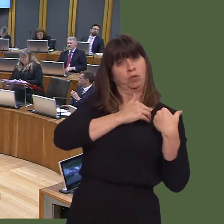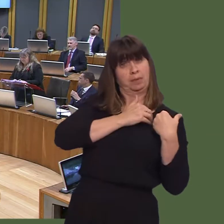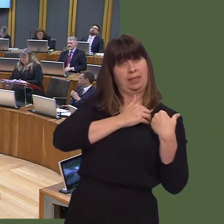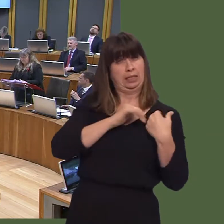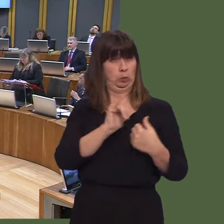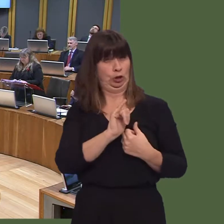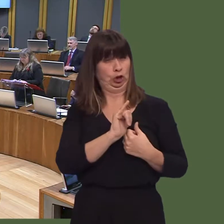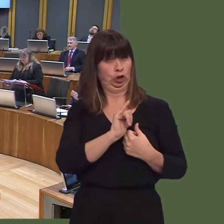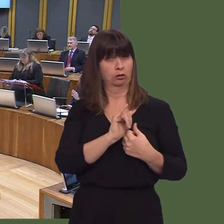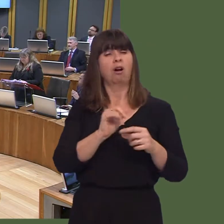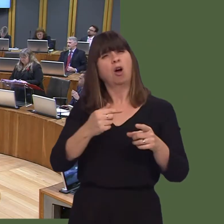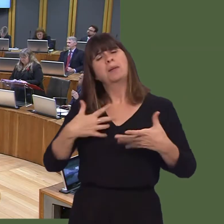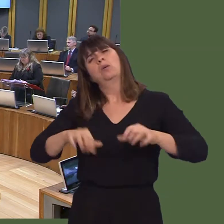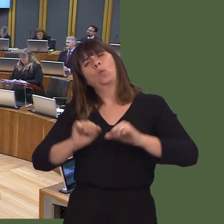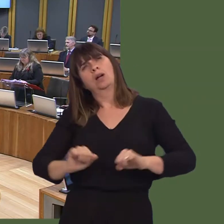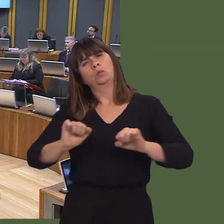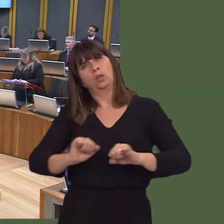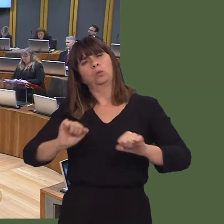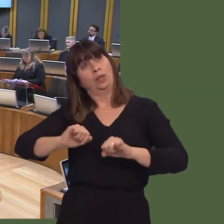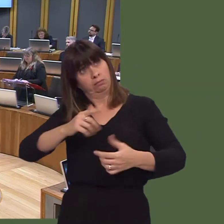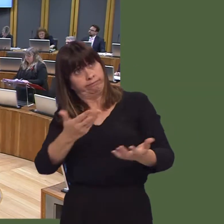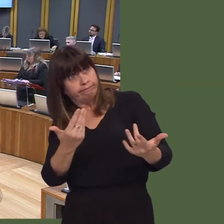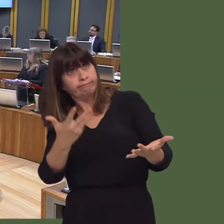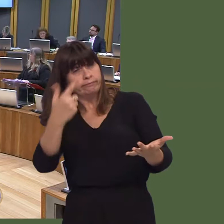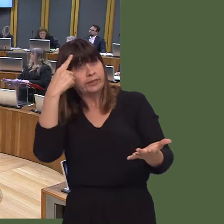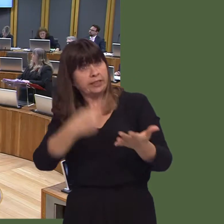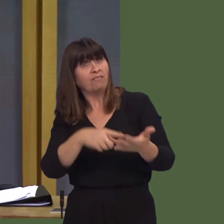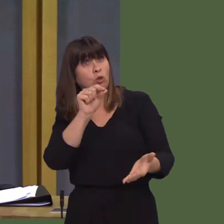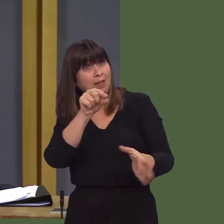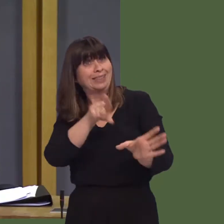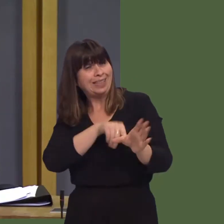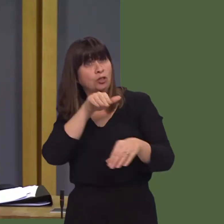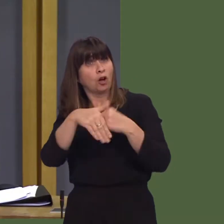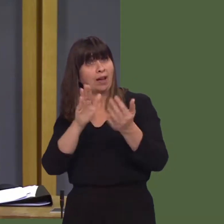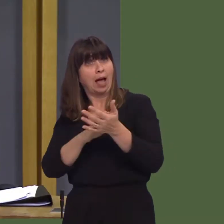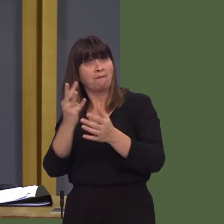Since we've been waiting for a decision for at least two decades, would a delay of a few